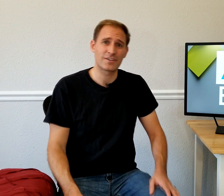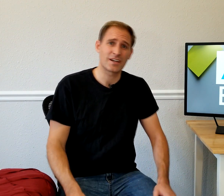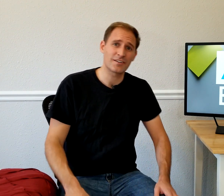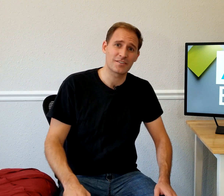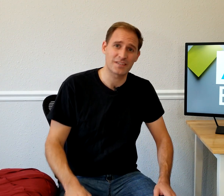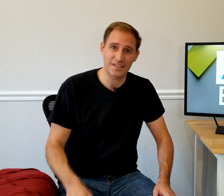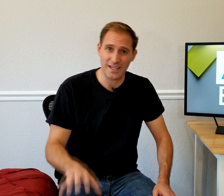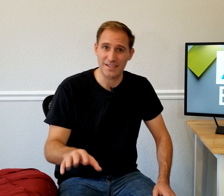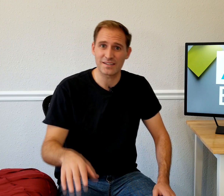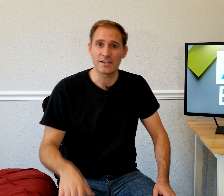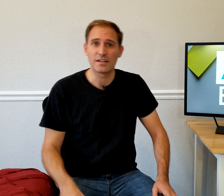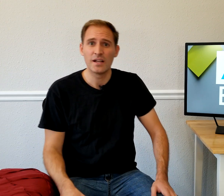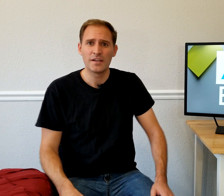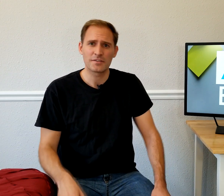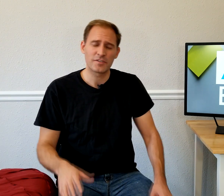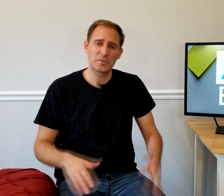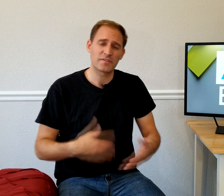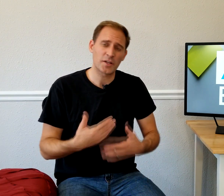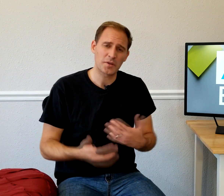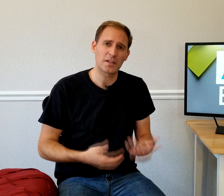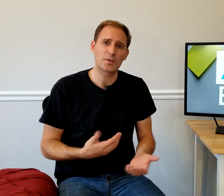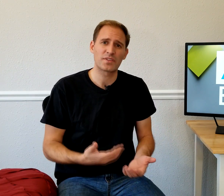colors in ASL. So if you've been following along with the